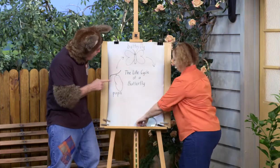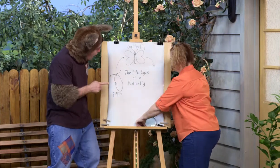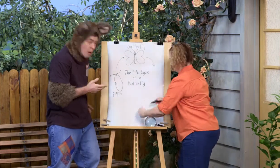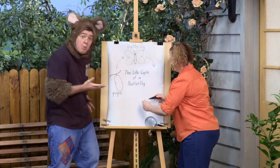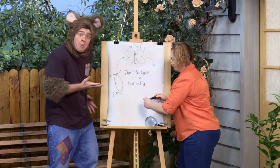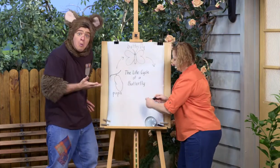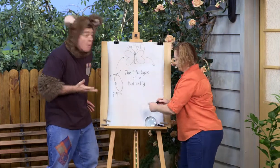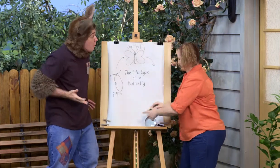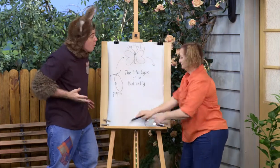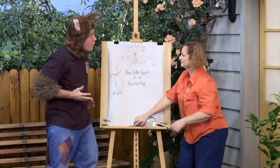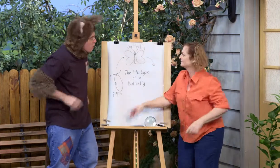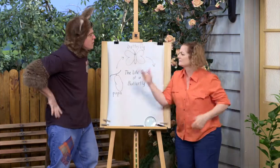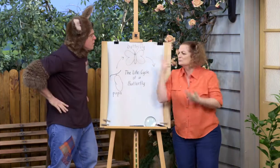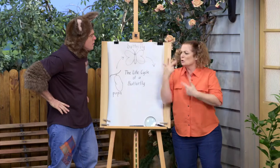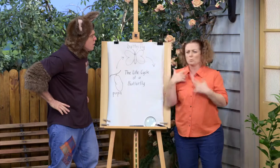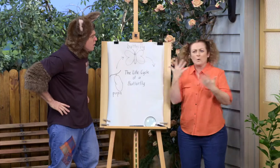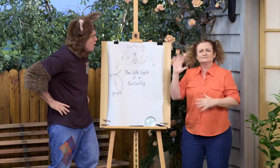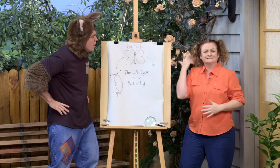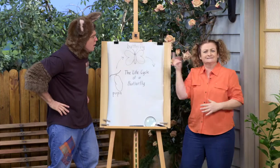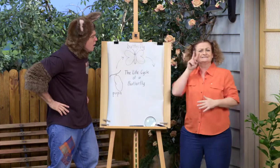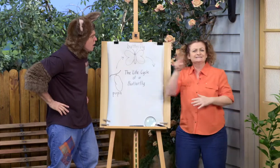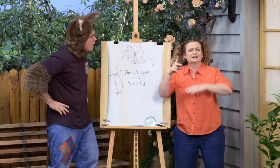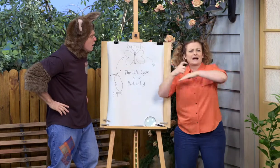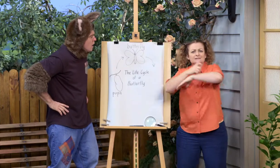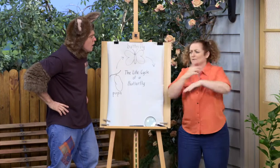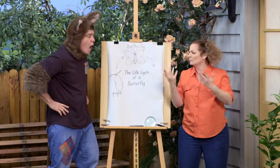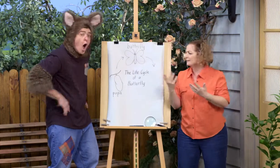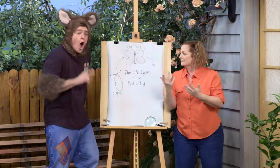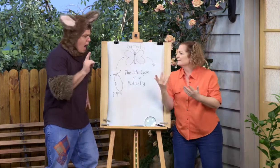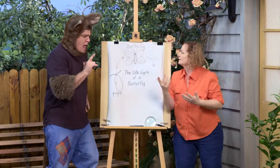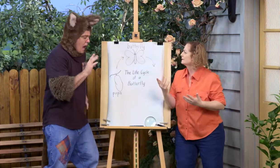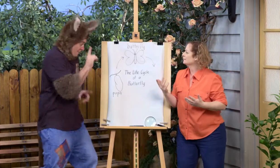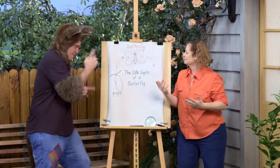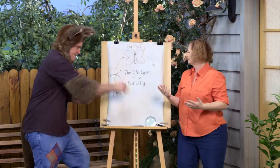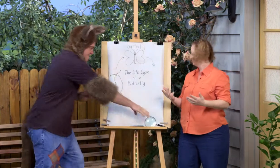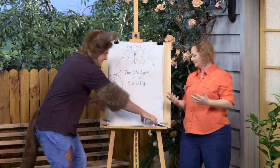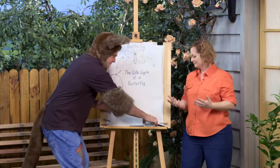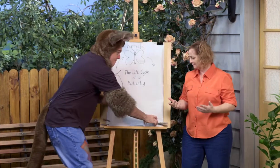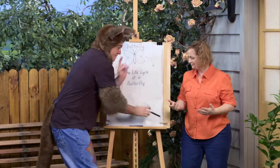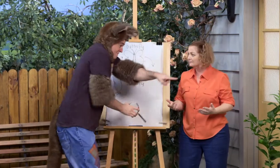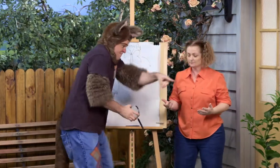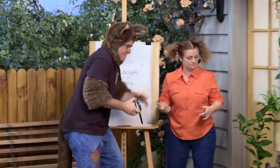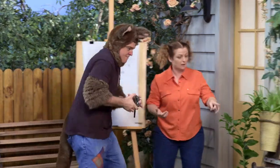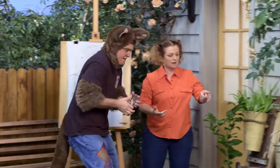Hm? Now, Possum. Can you show me where you saw the caterpillar? Oh, over here.